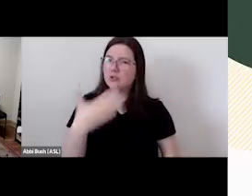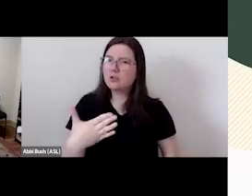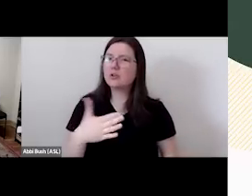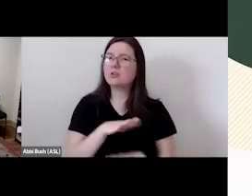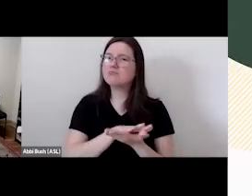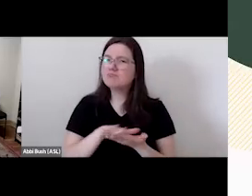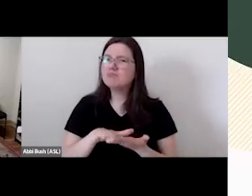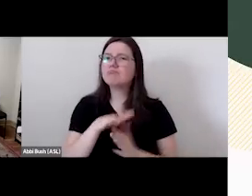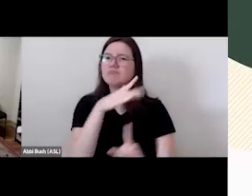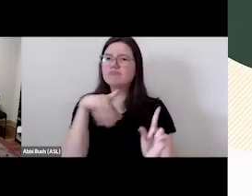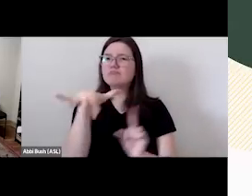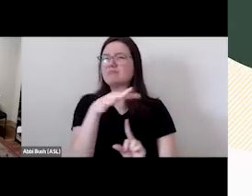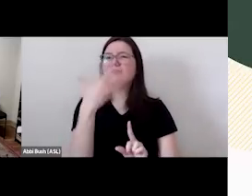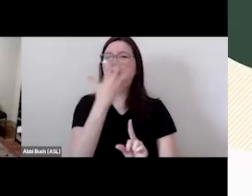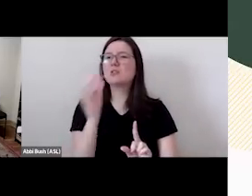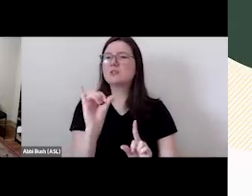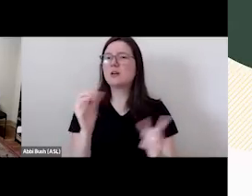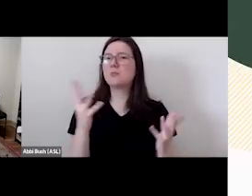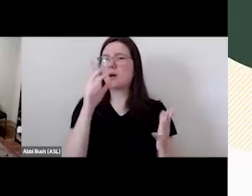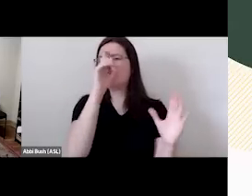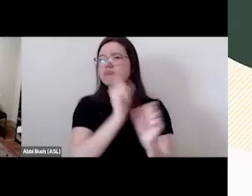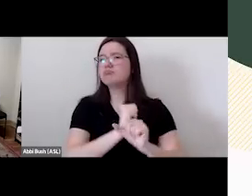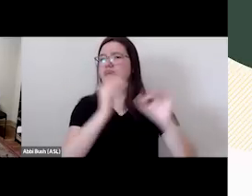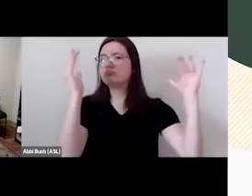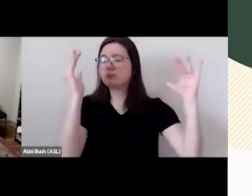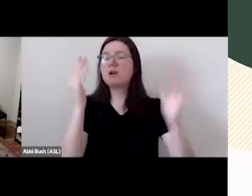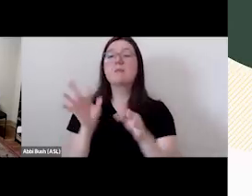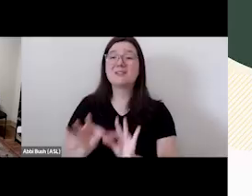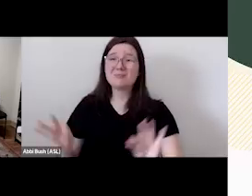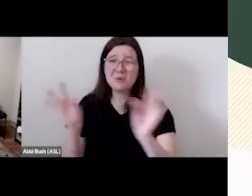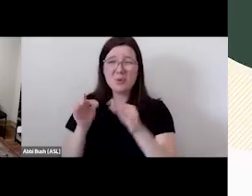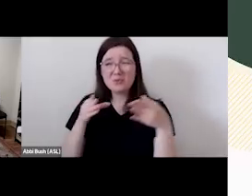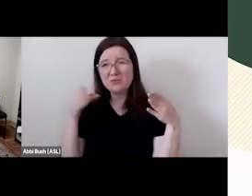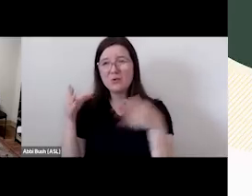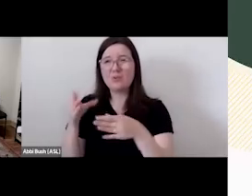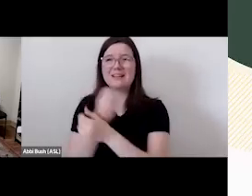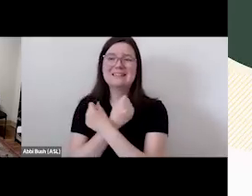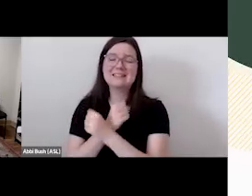what we actually need to address with an individual. When I'm considering safety,